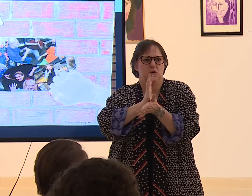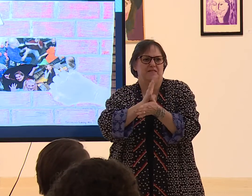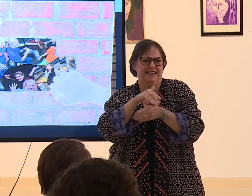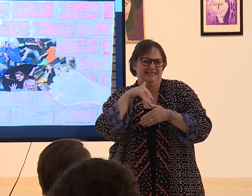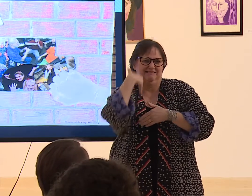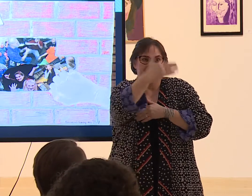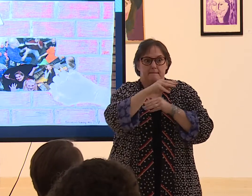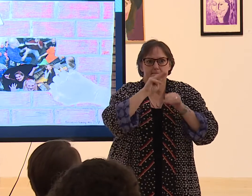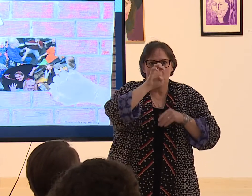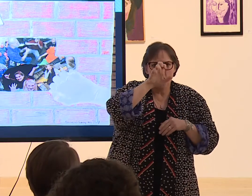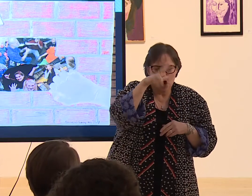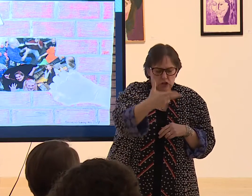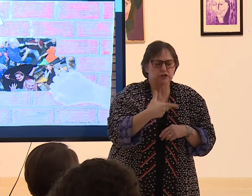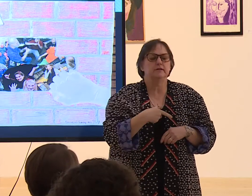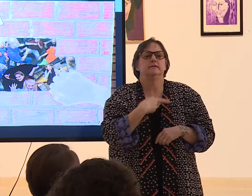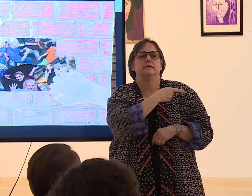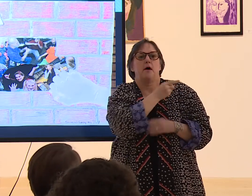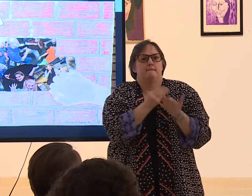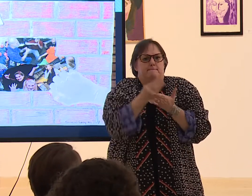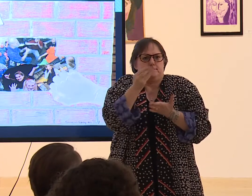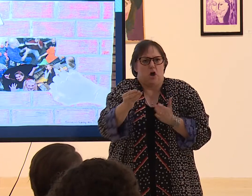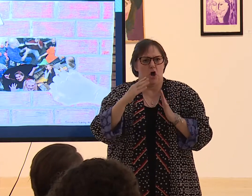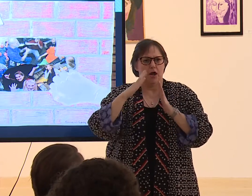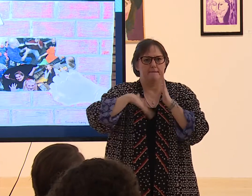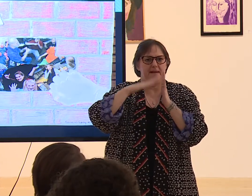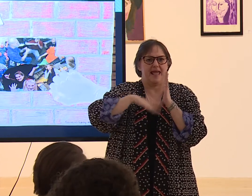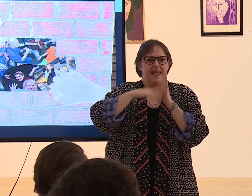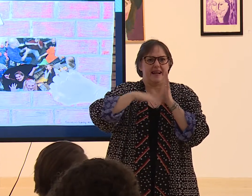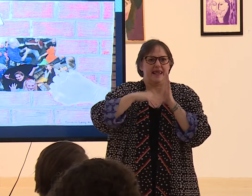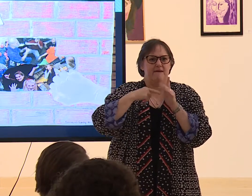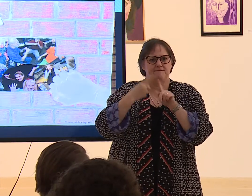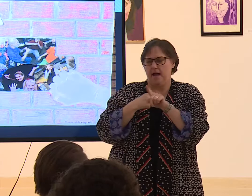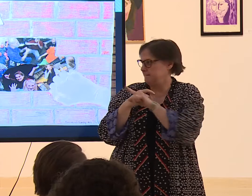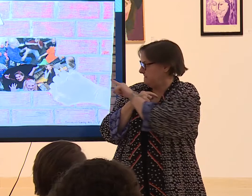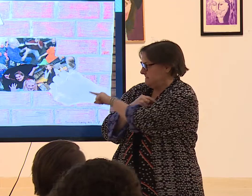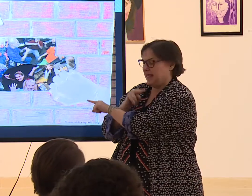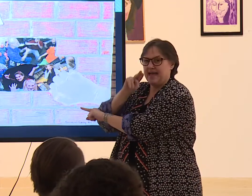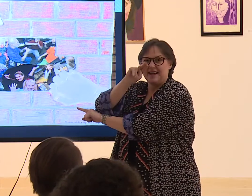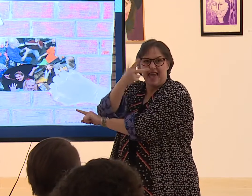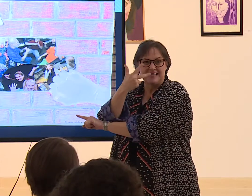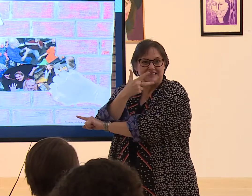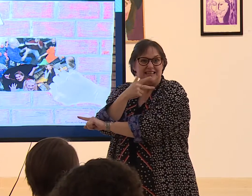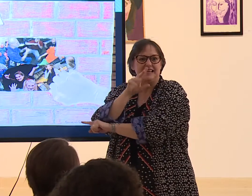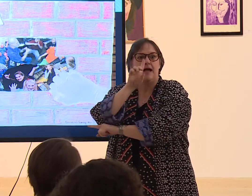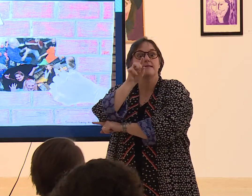with Dummy Hoy, and they were thinking about making a movie the following March,